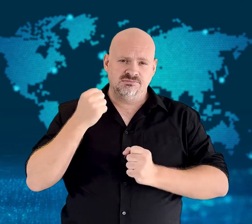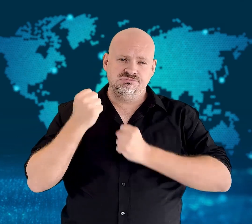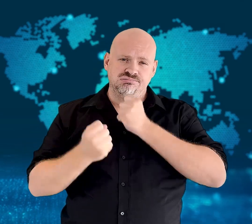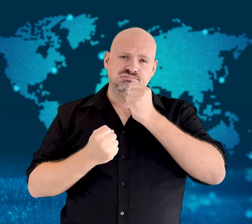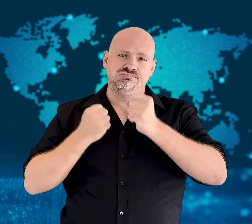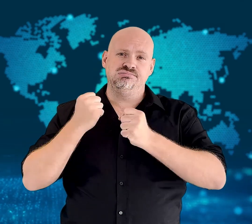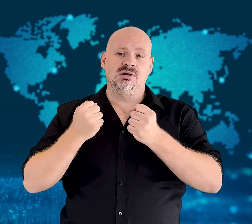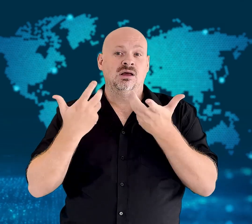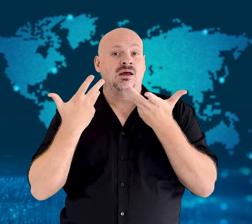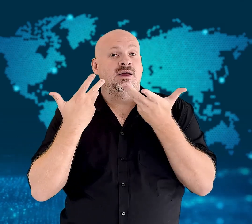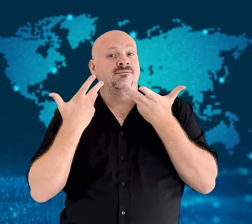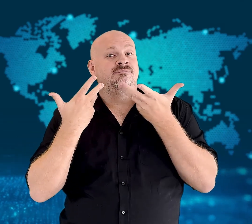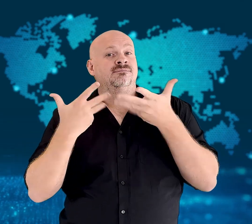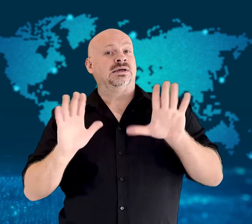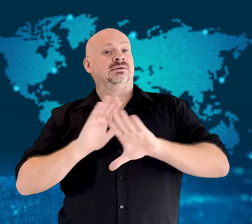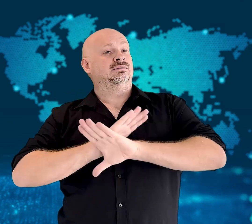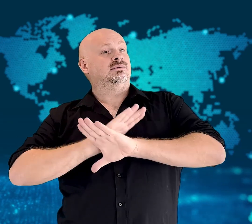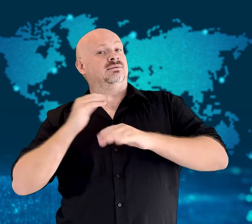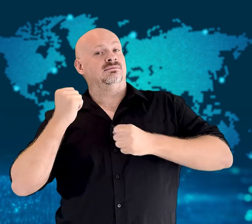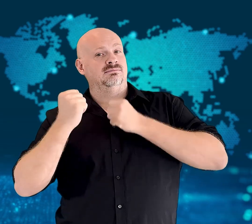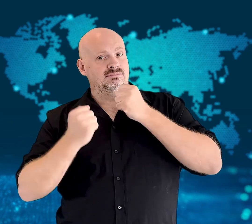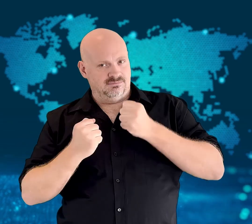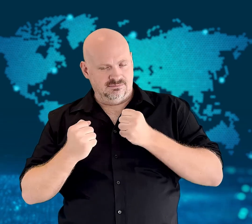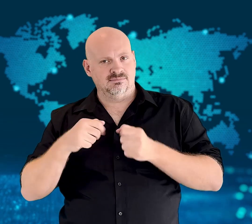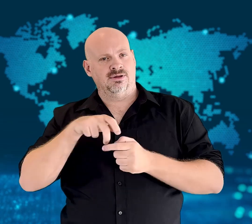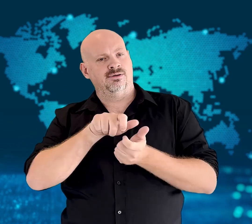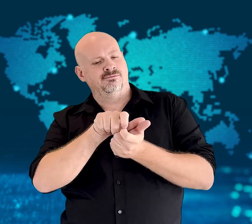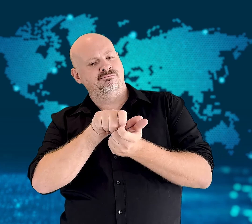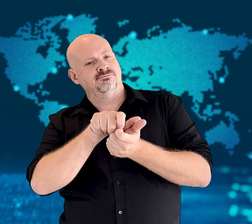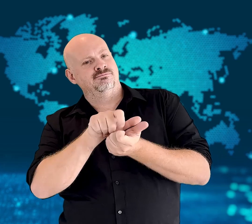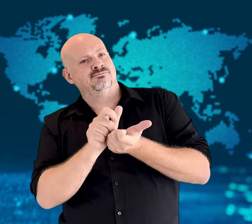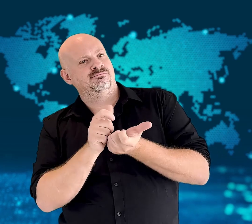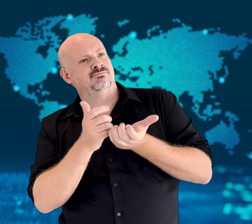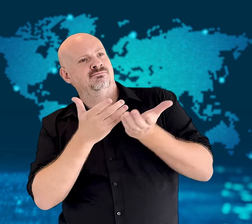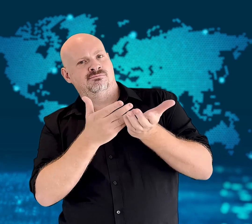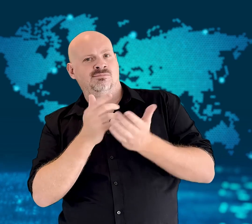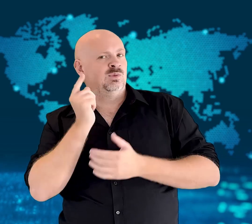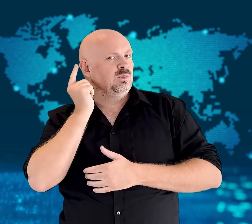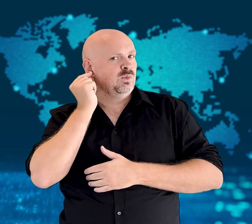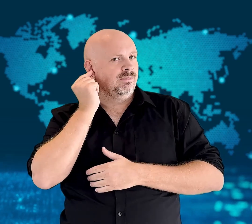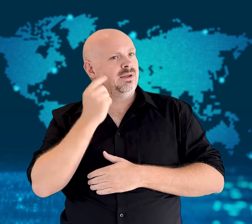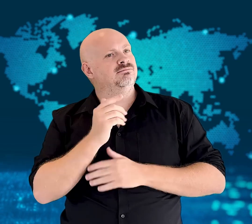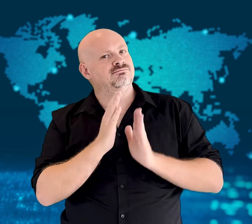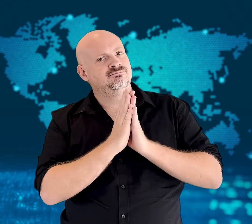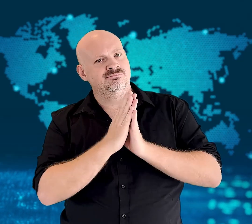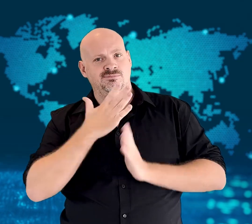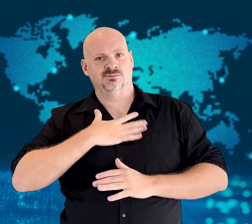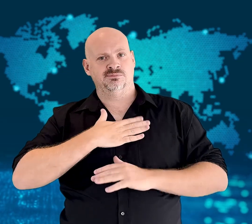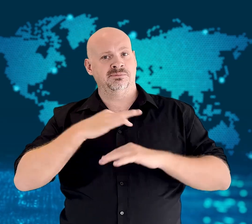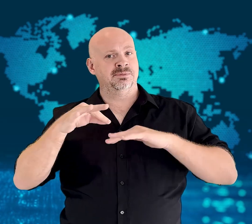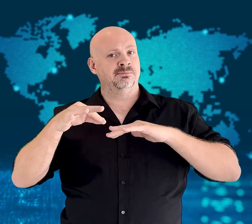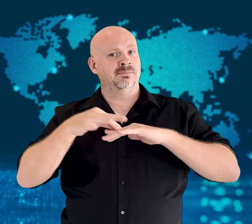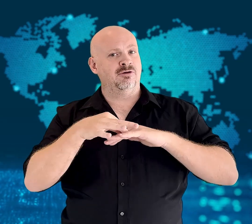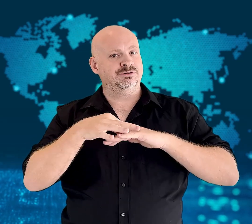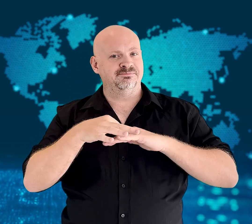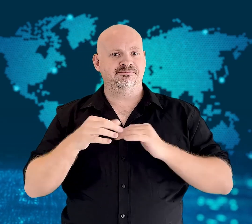On Sunday, the 57-year-old man, Joseph Kagiso Ndlovu, ran 90 kilometers